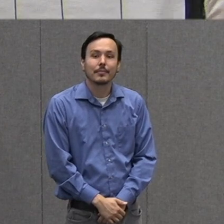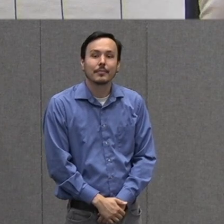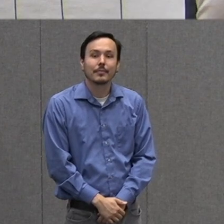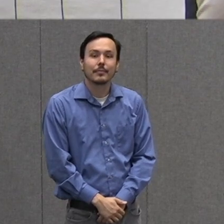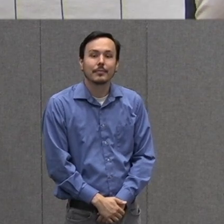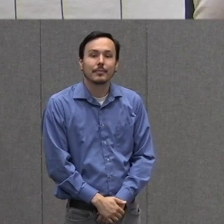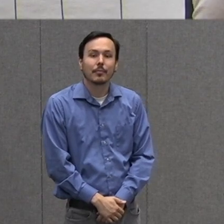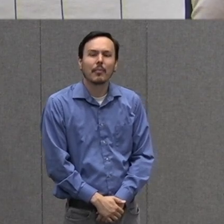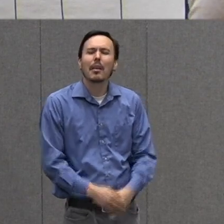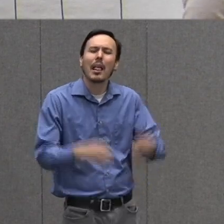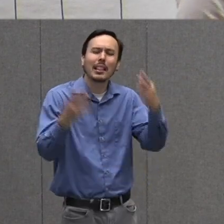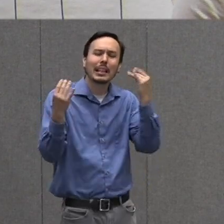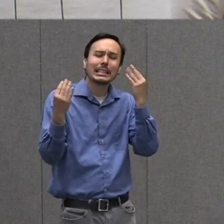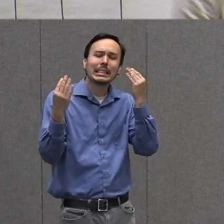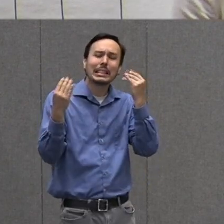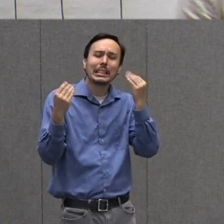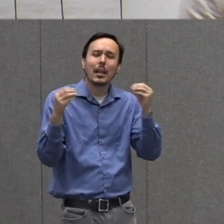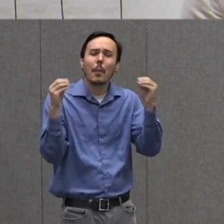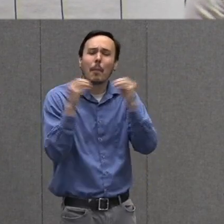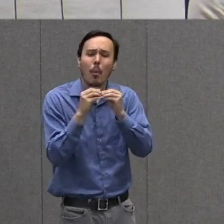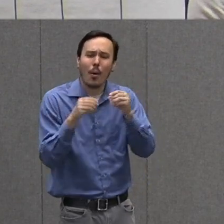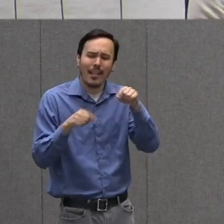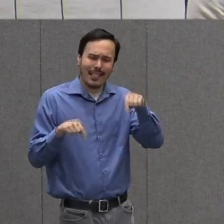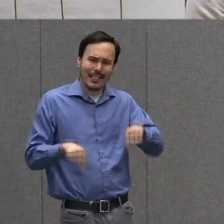Let's think more about this word volunteers